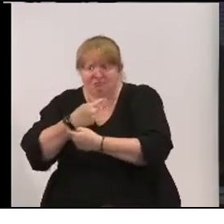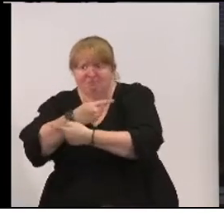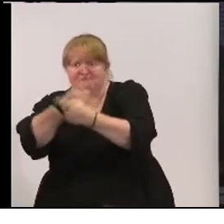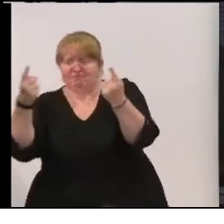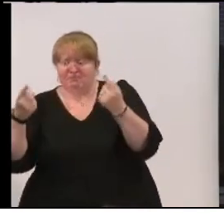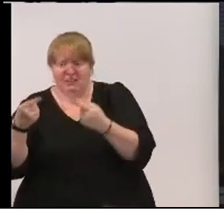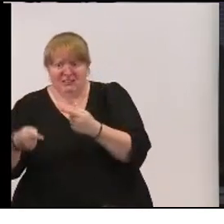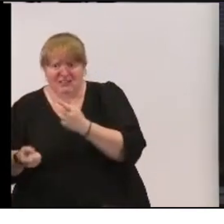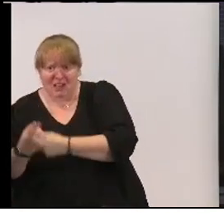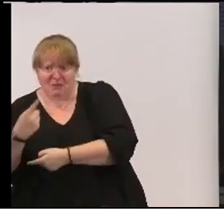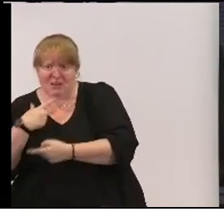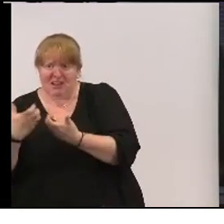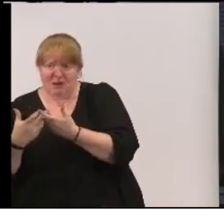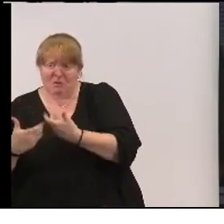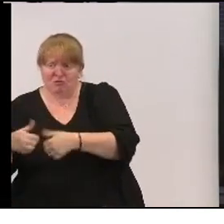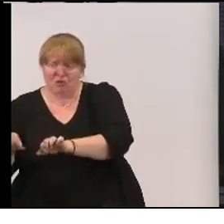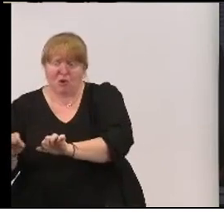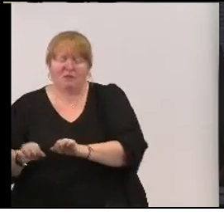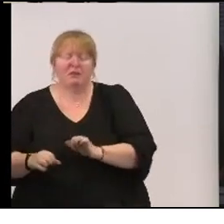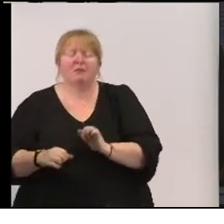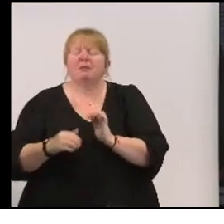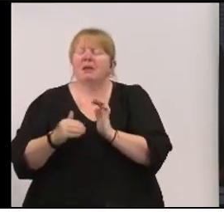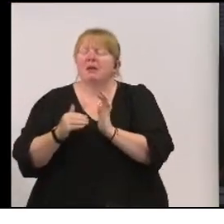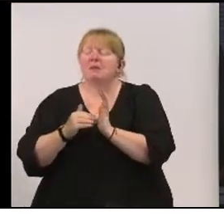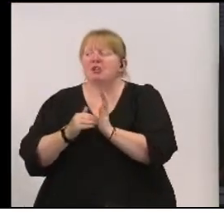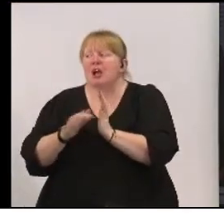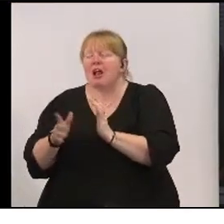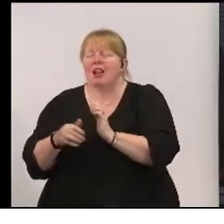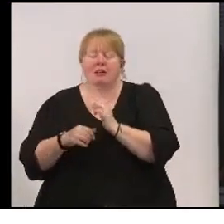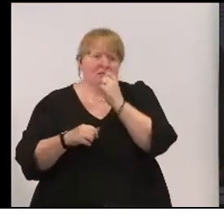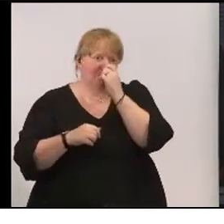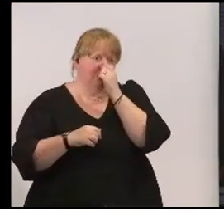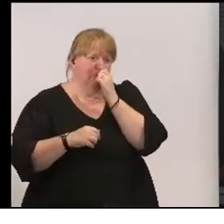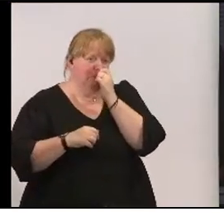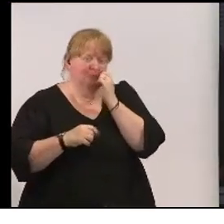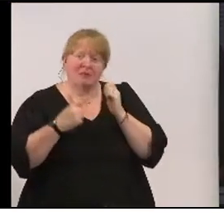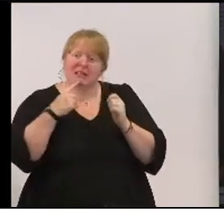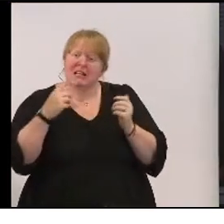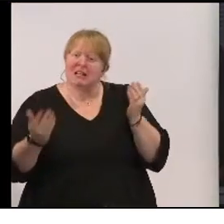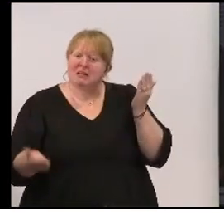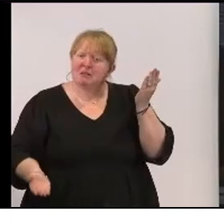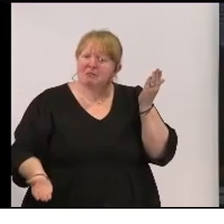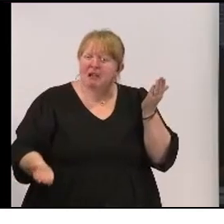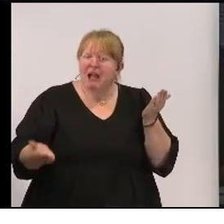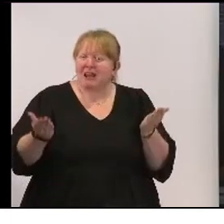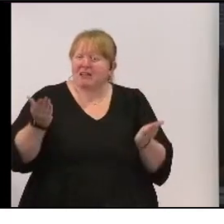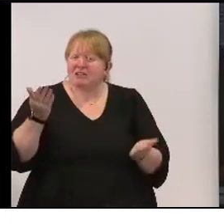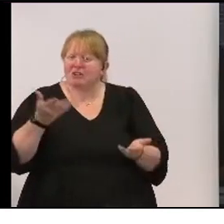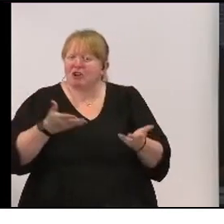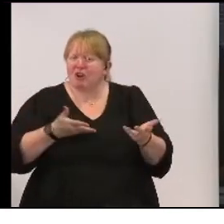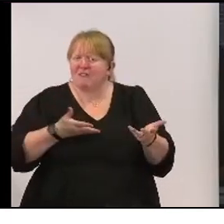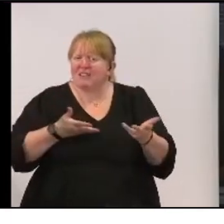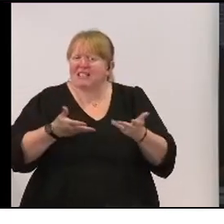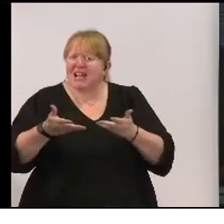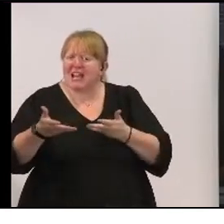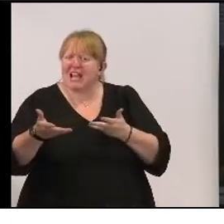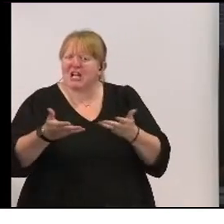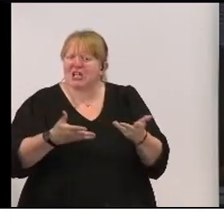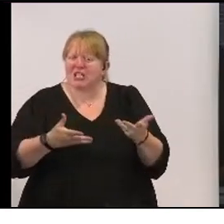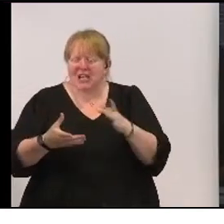I think for me it's the balance or the conversation still around the risk